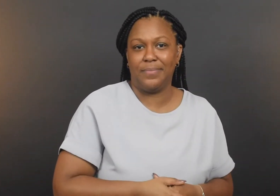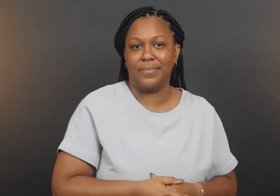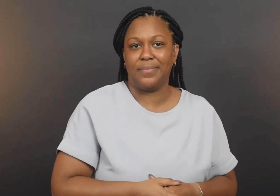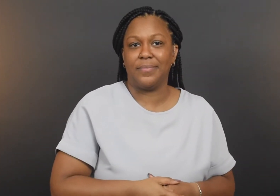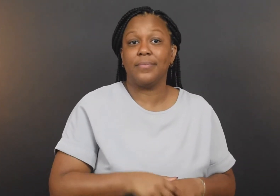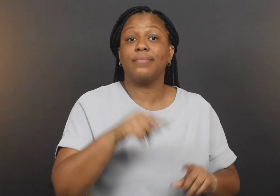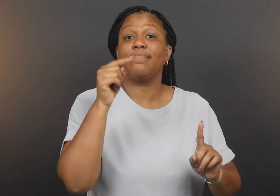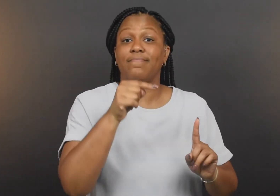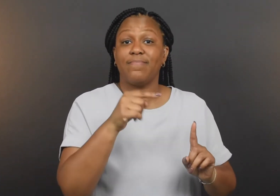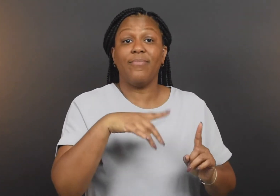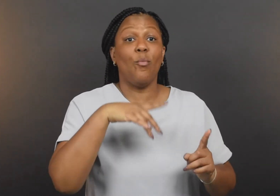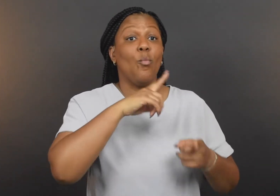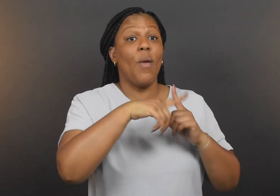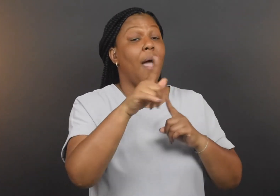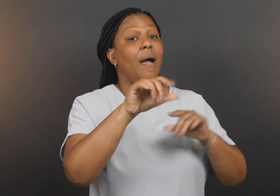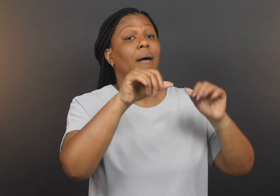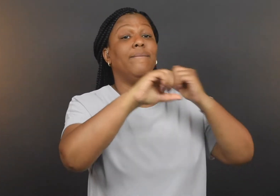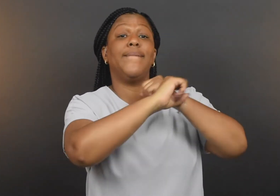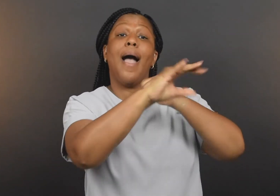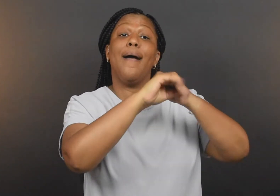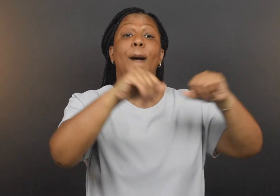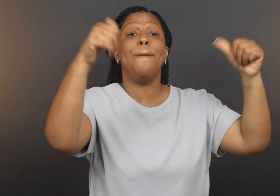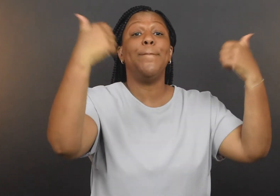There she found a flyer for a fellowship at CDC,